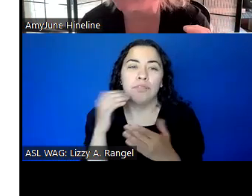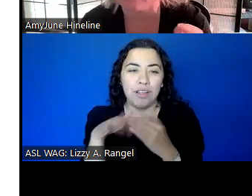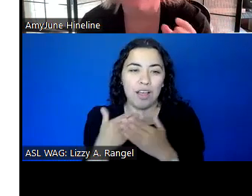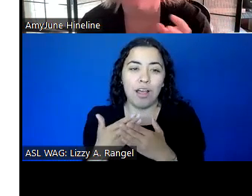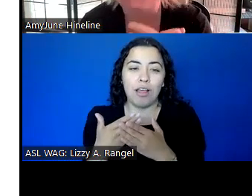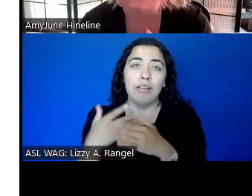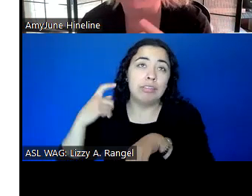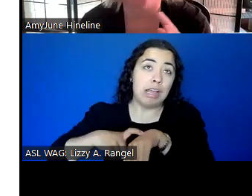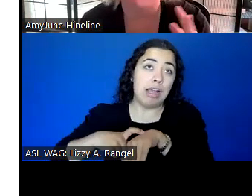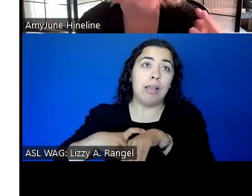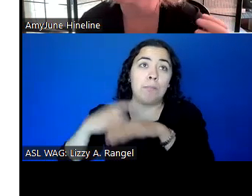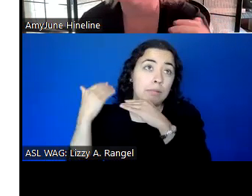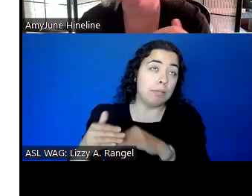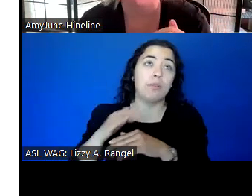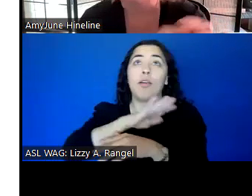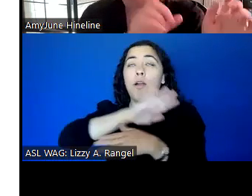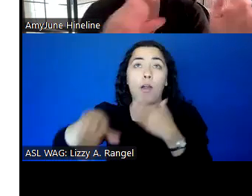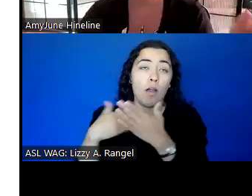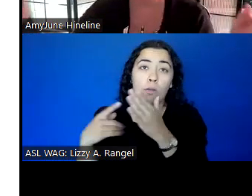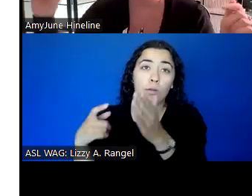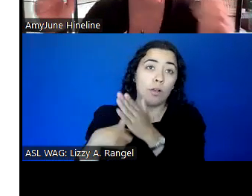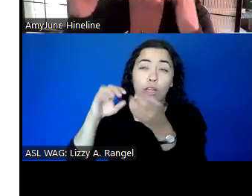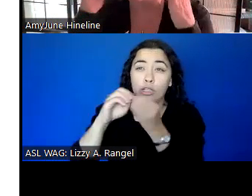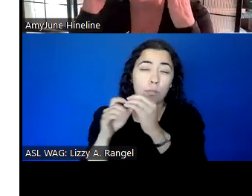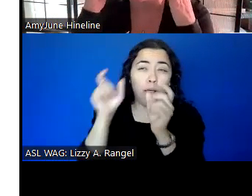and this can be on the same device, but sometimes to your phone or iPad.